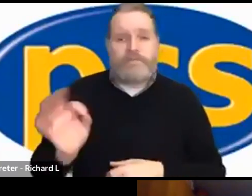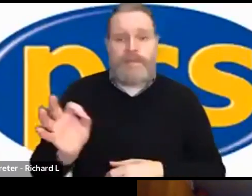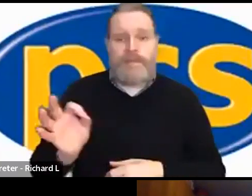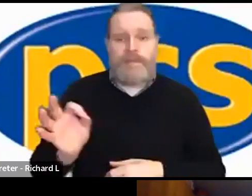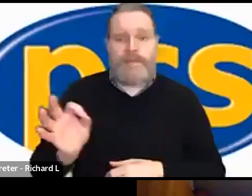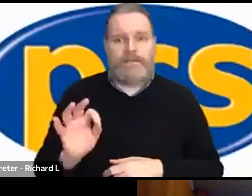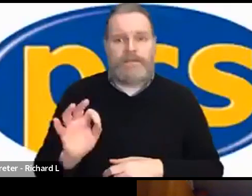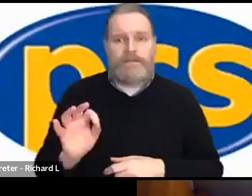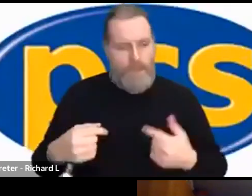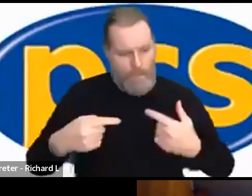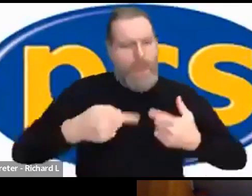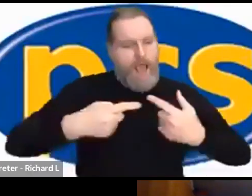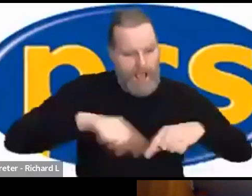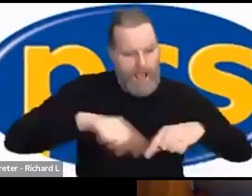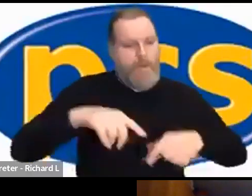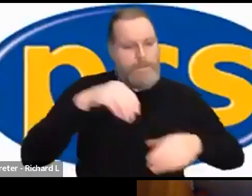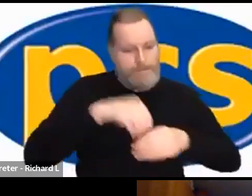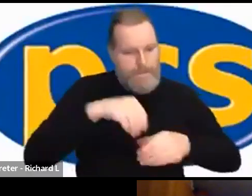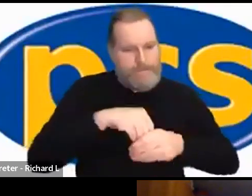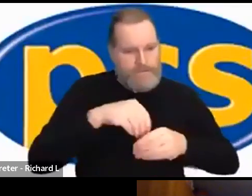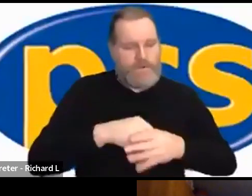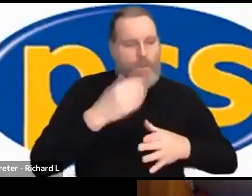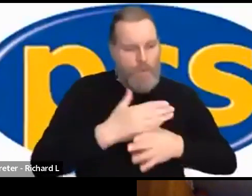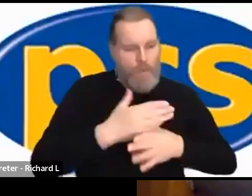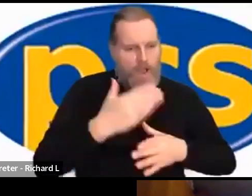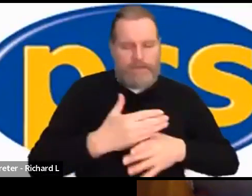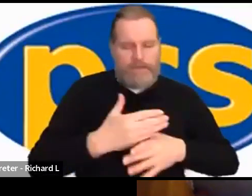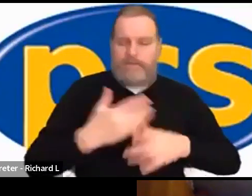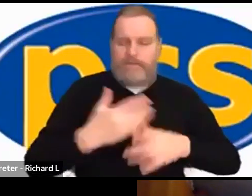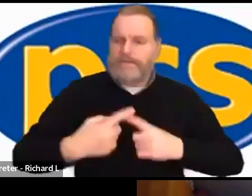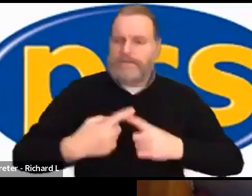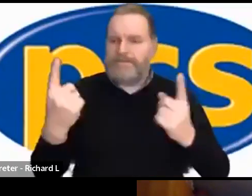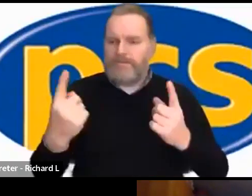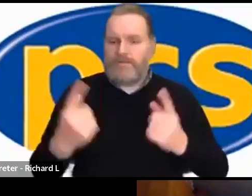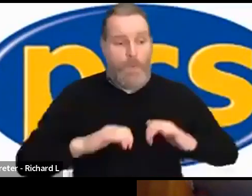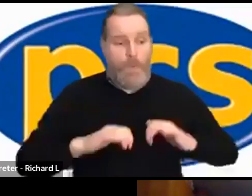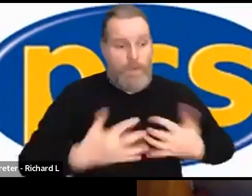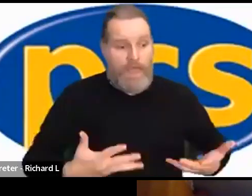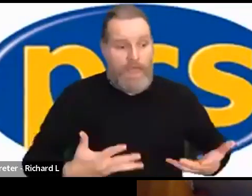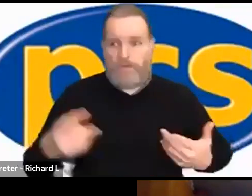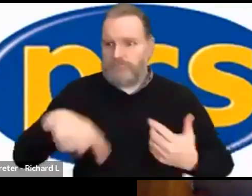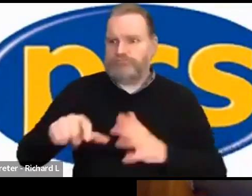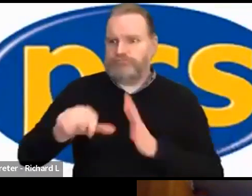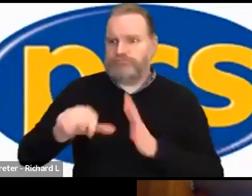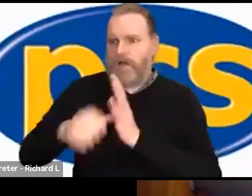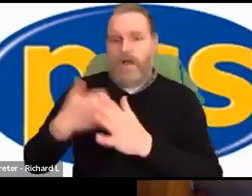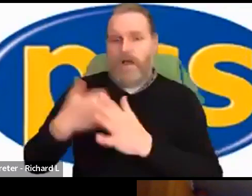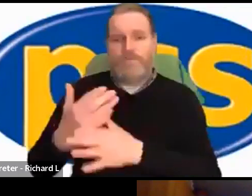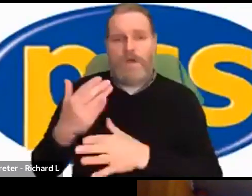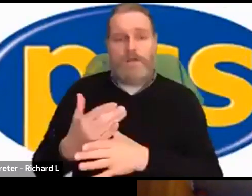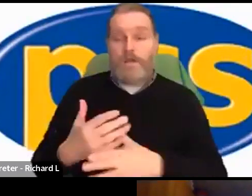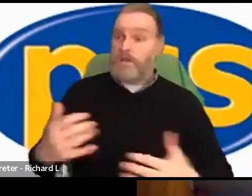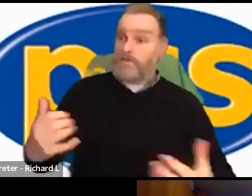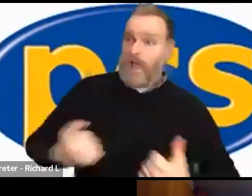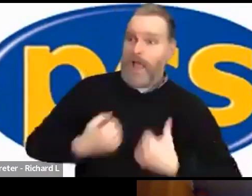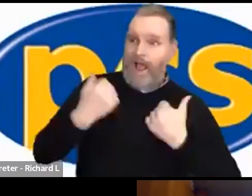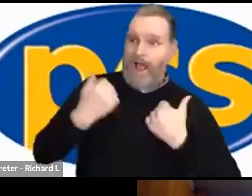for the public to actually deal with them when our members are in work being taught eing told to do many of the things told to do many of the things that the government insists they do